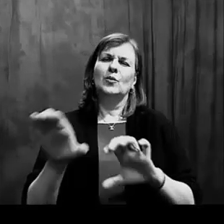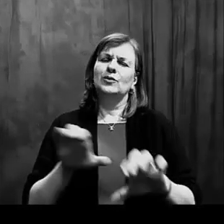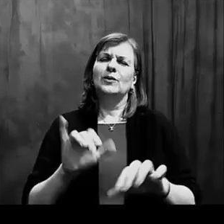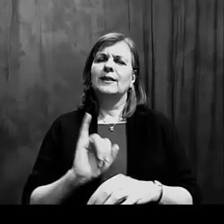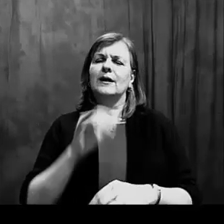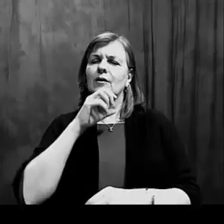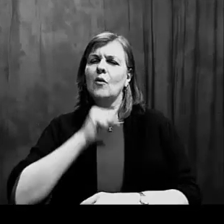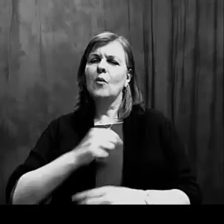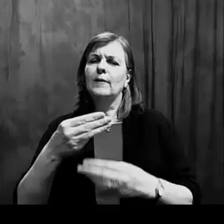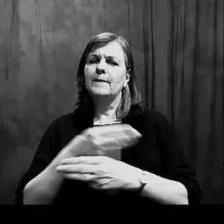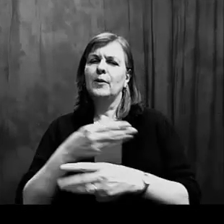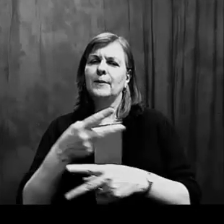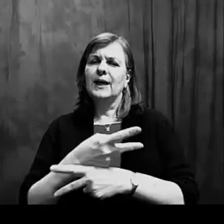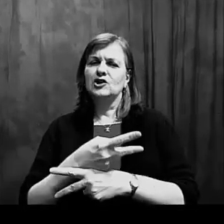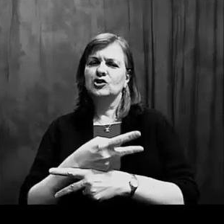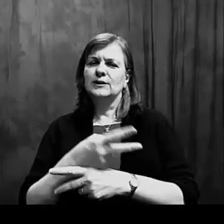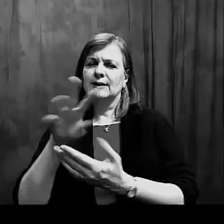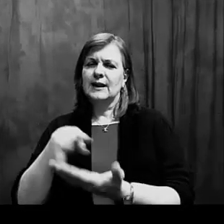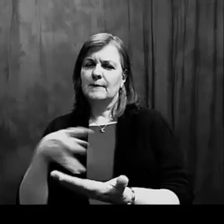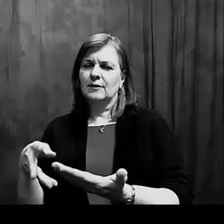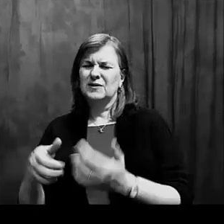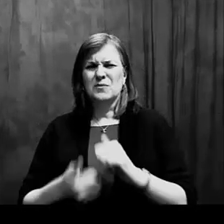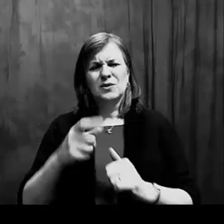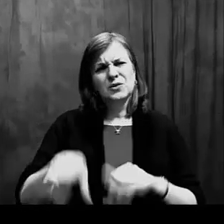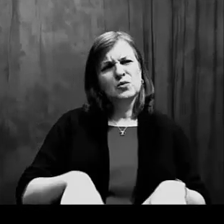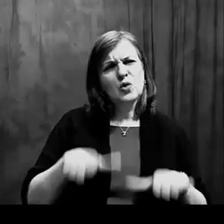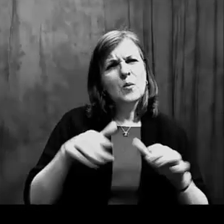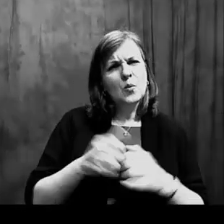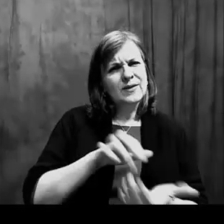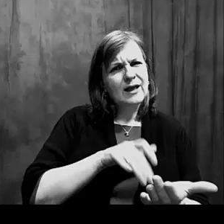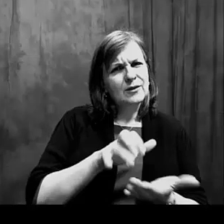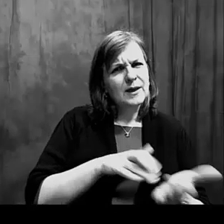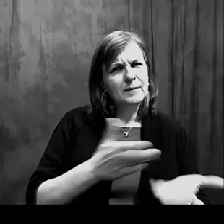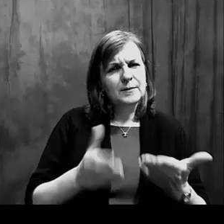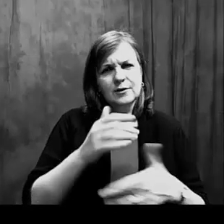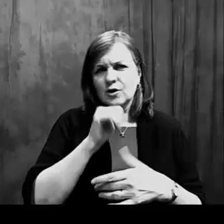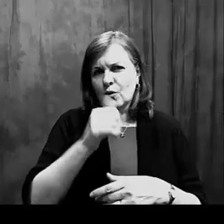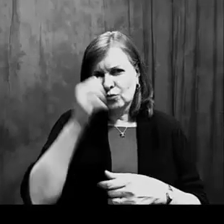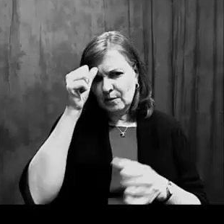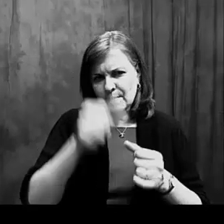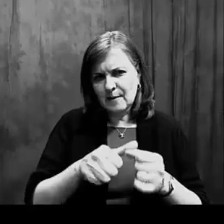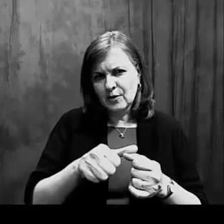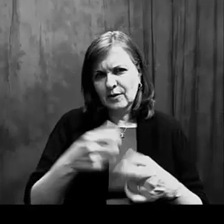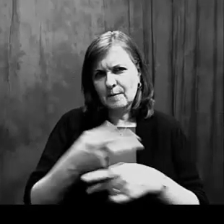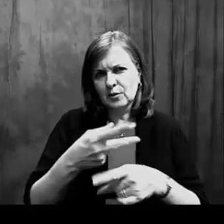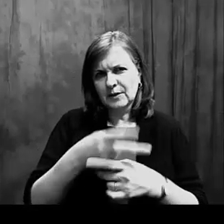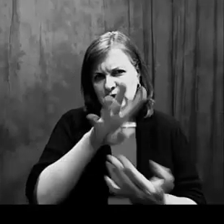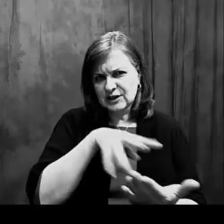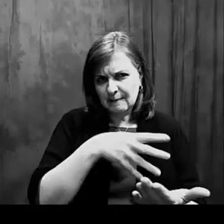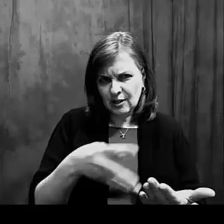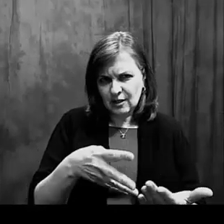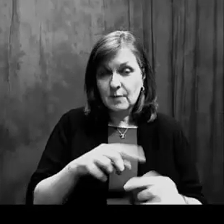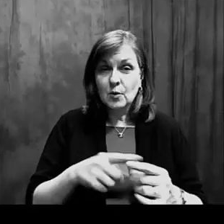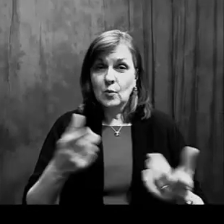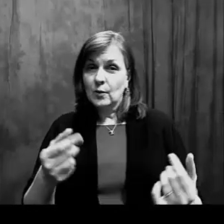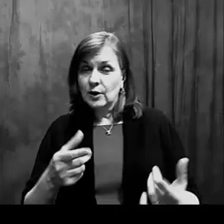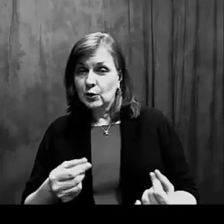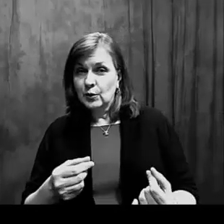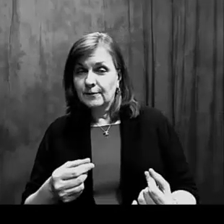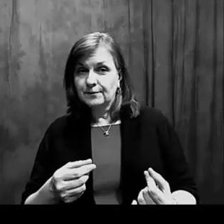and you need to separate their alleles -- you're making gametes! these are now gametes! [eggs, sperm]